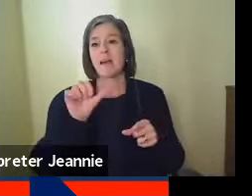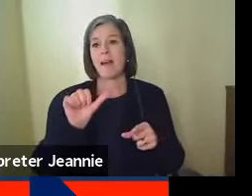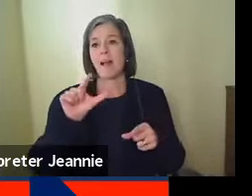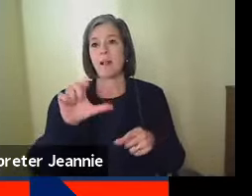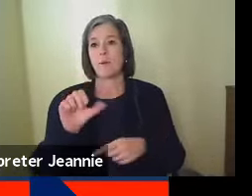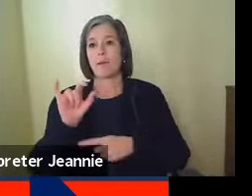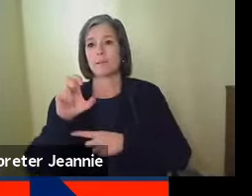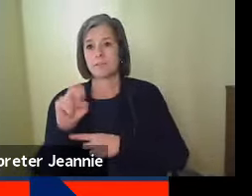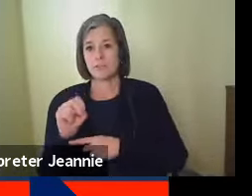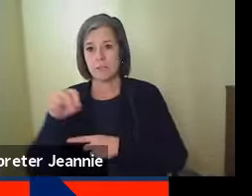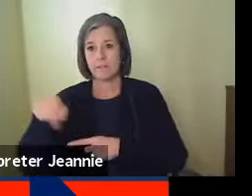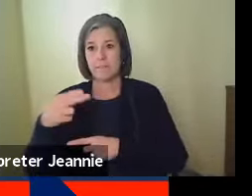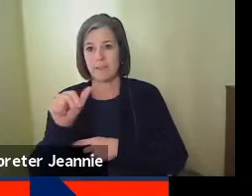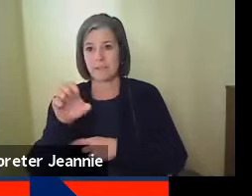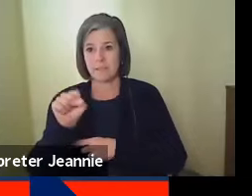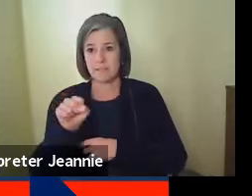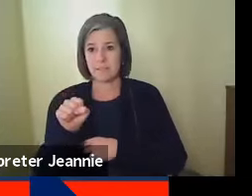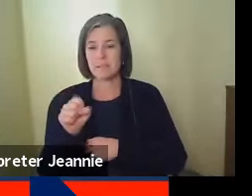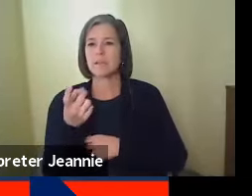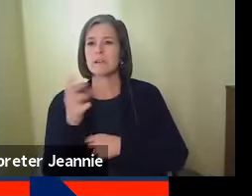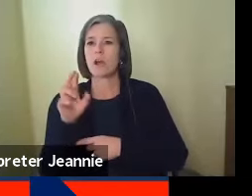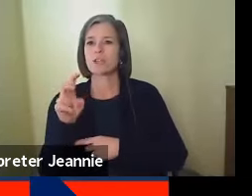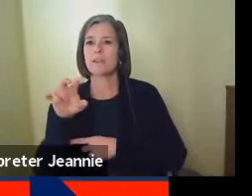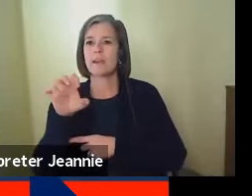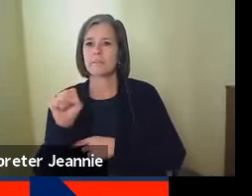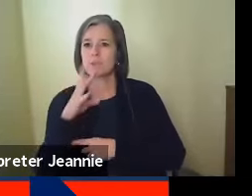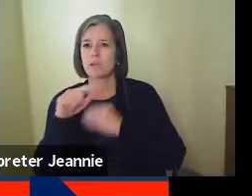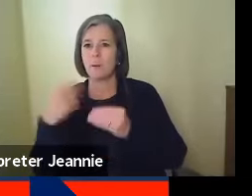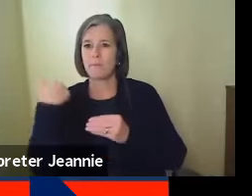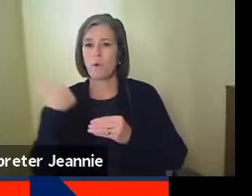as Dr. Davis mentioned we are in Phase 1A1 as of today.